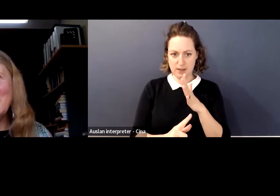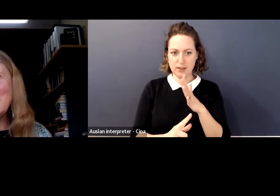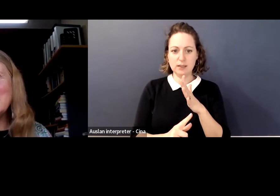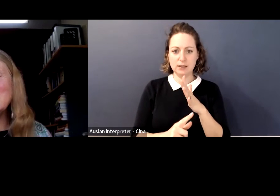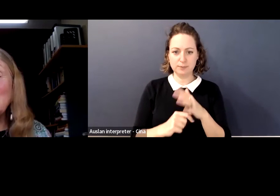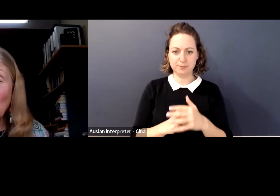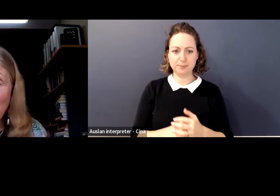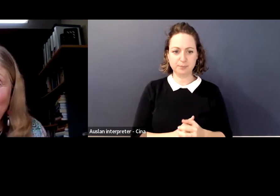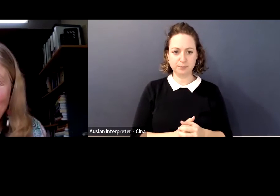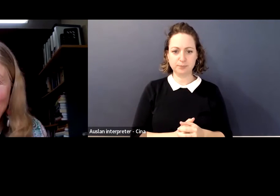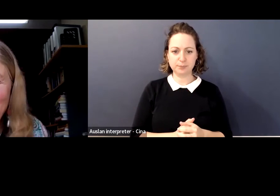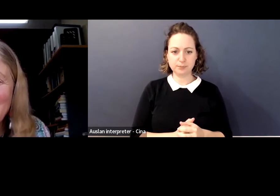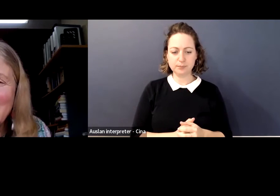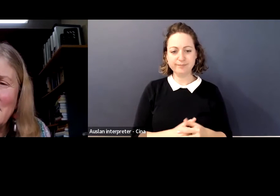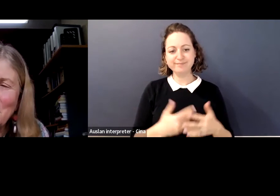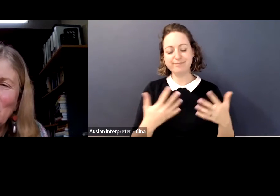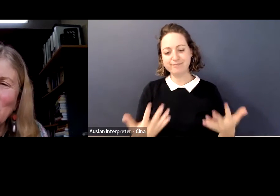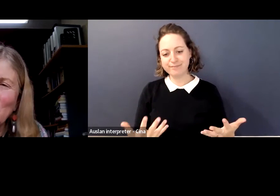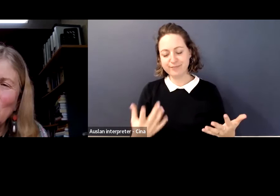and I guess there's been a lot and reason for this is that there's been a lot more